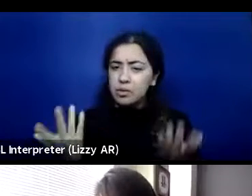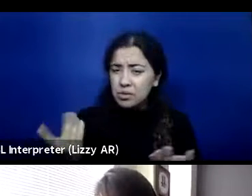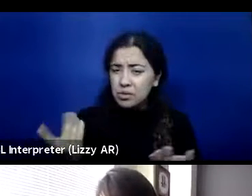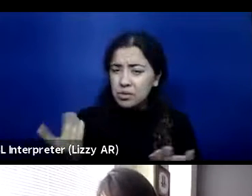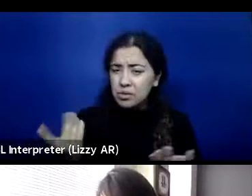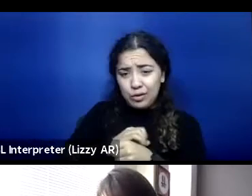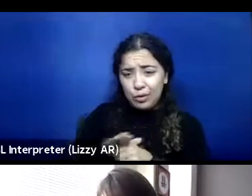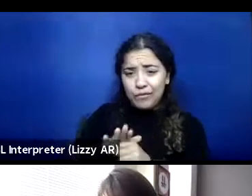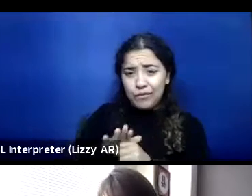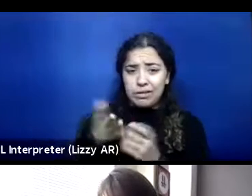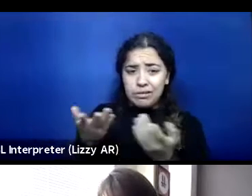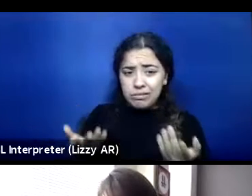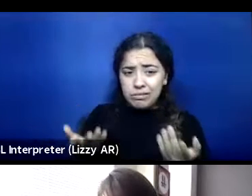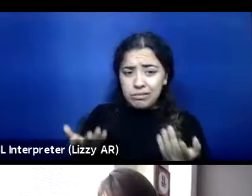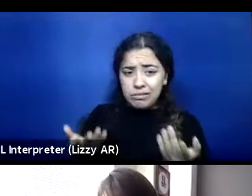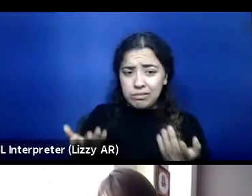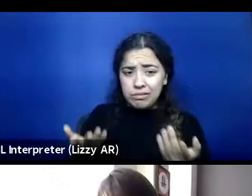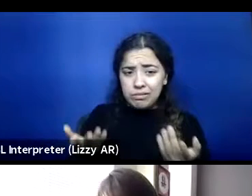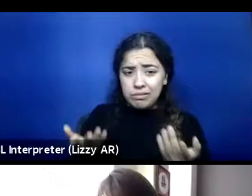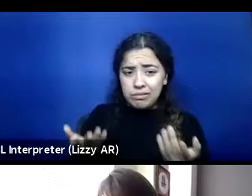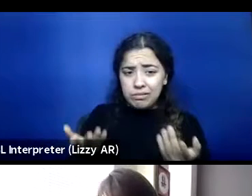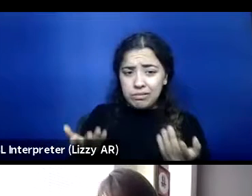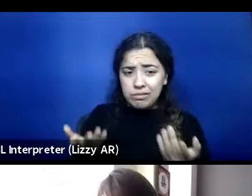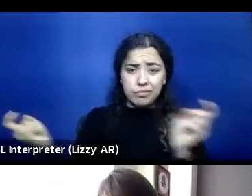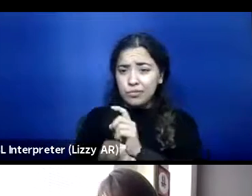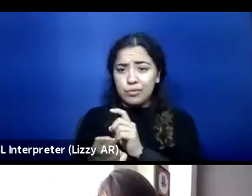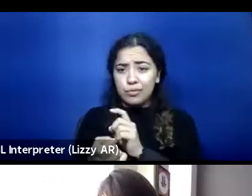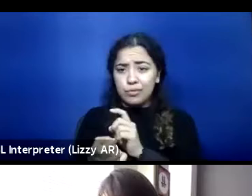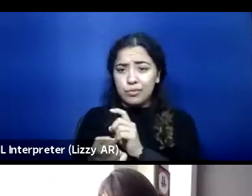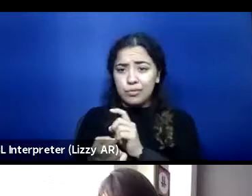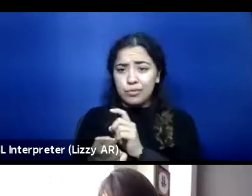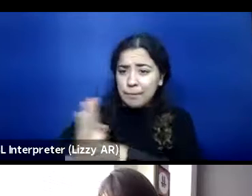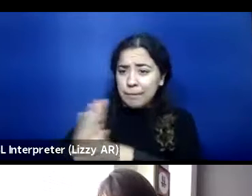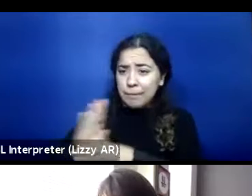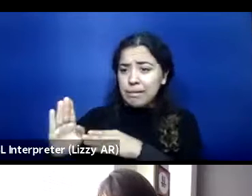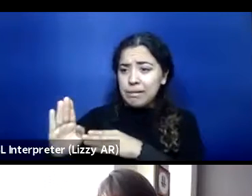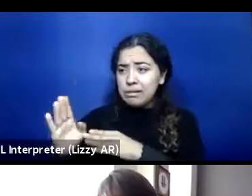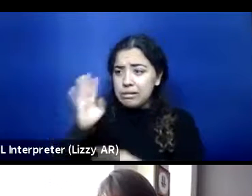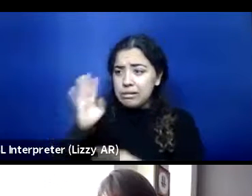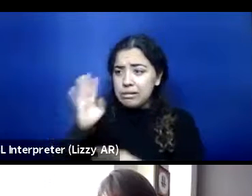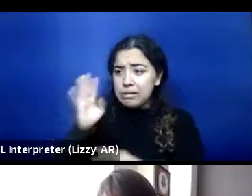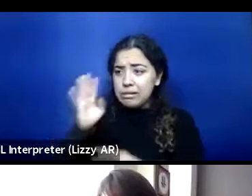as the world is relying more heavily on technology?